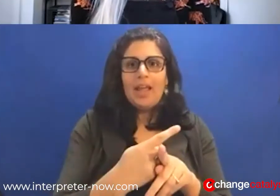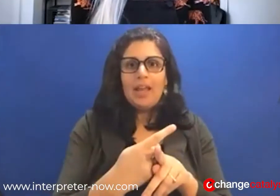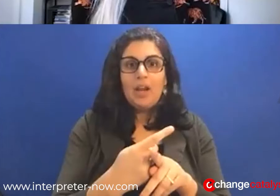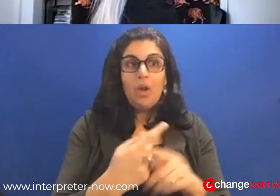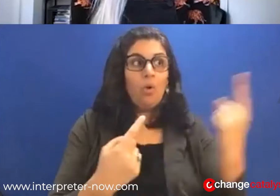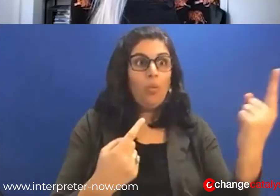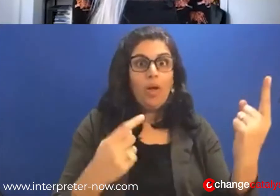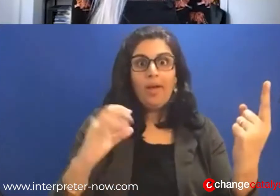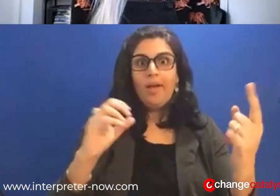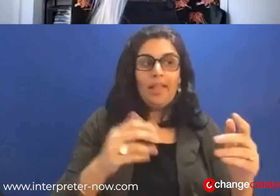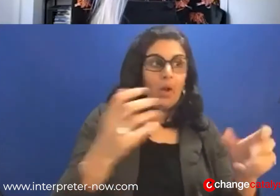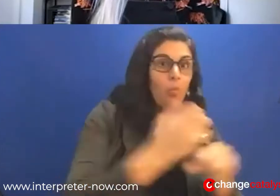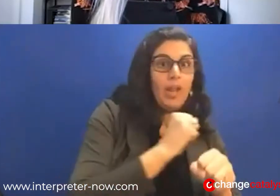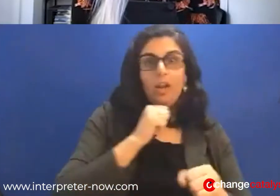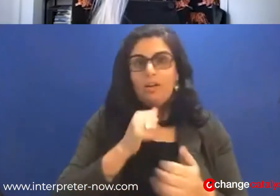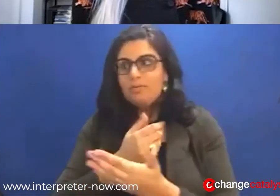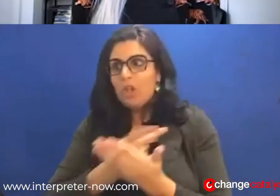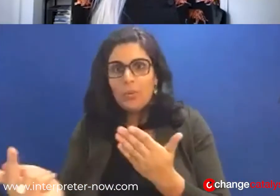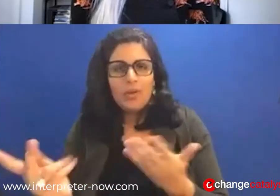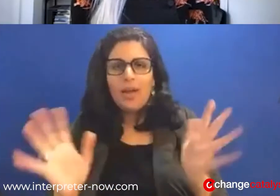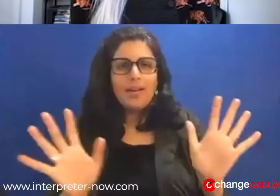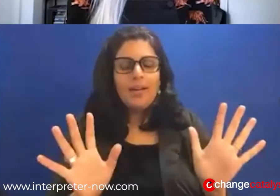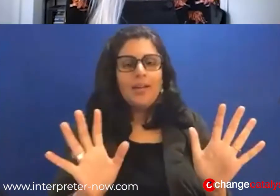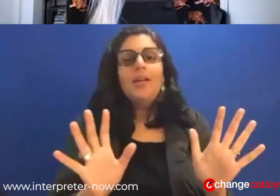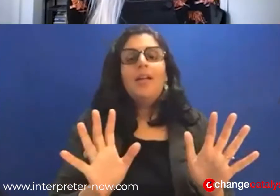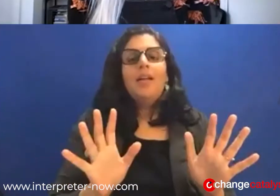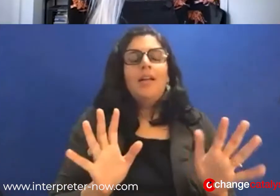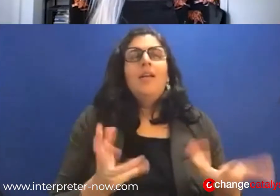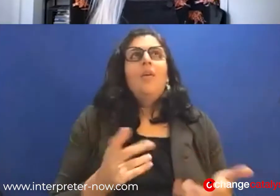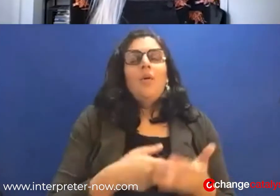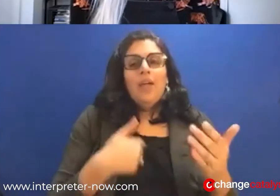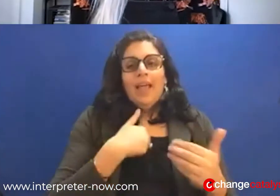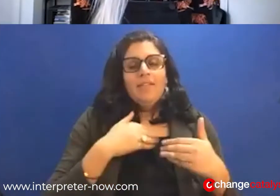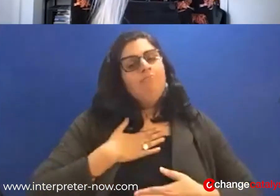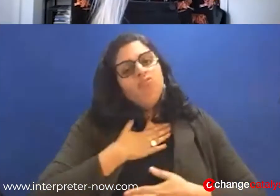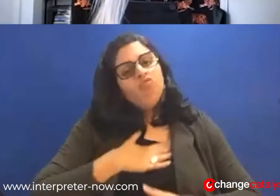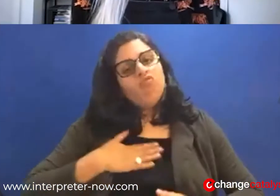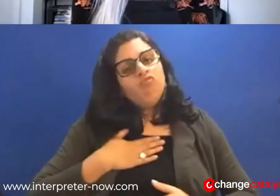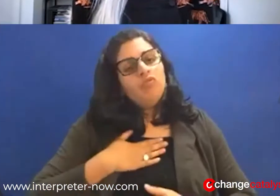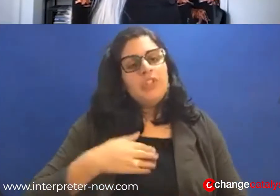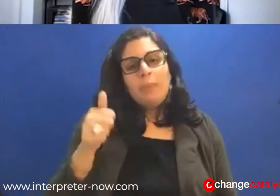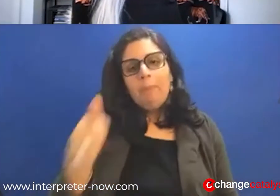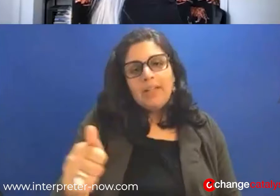We don't have likes on OwnTrail. The closest thing we have is an appreciation button.